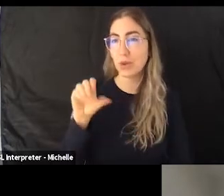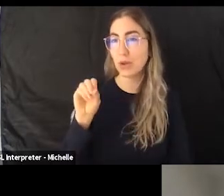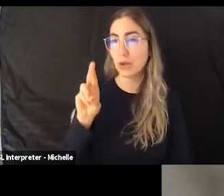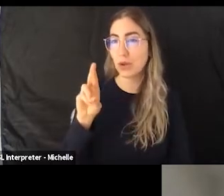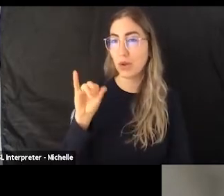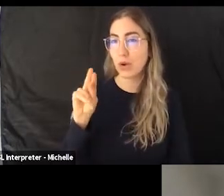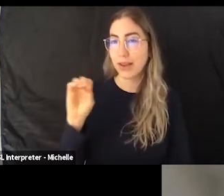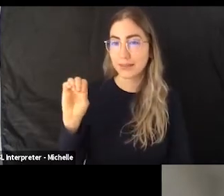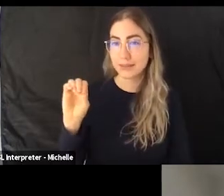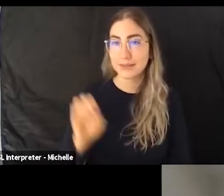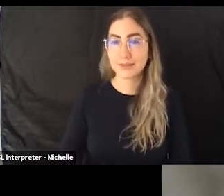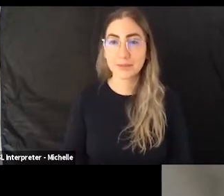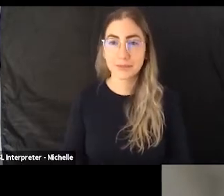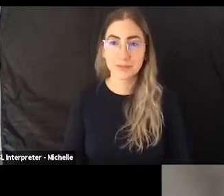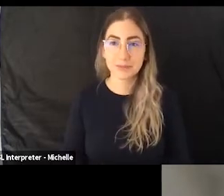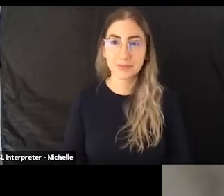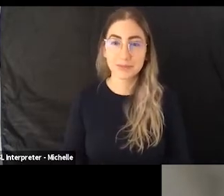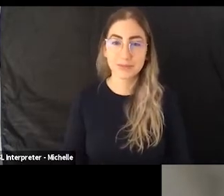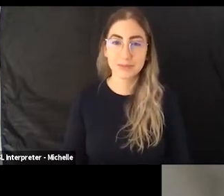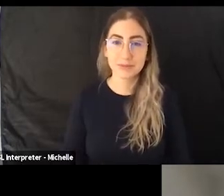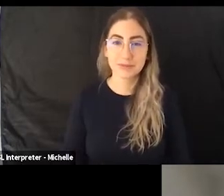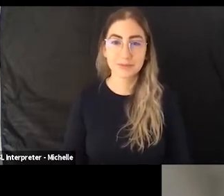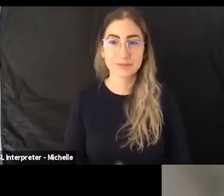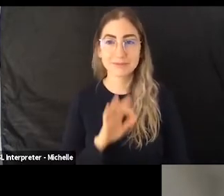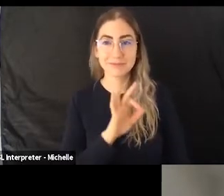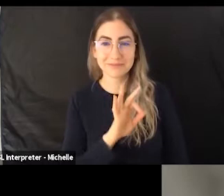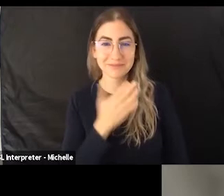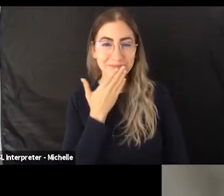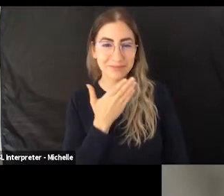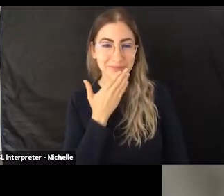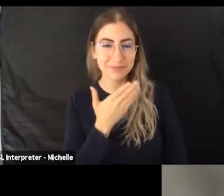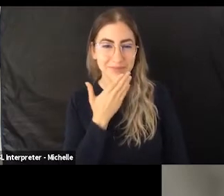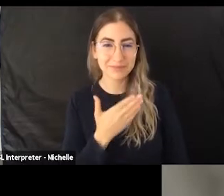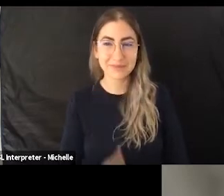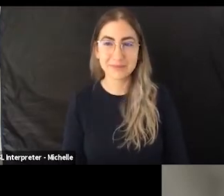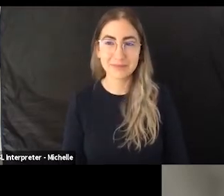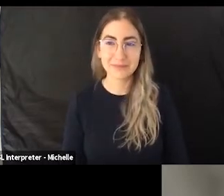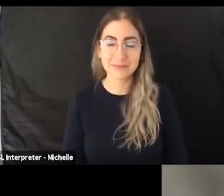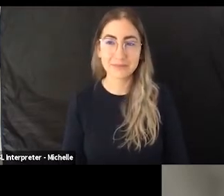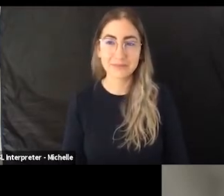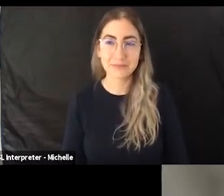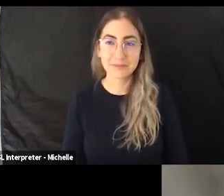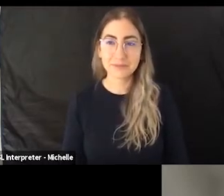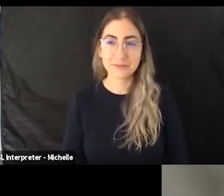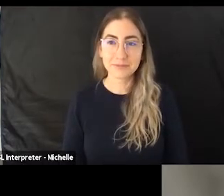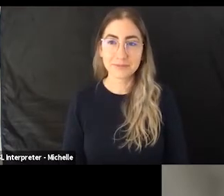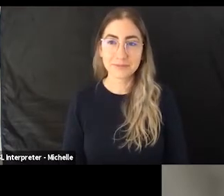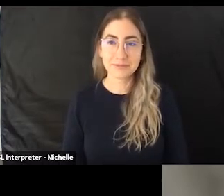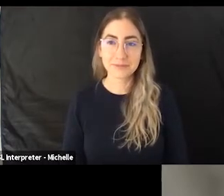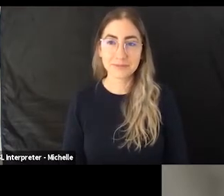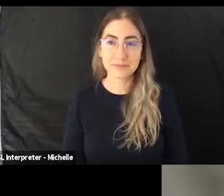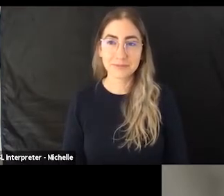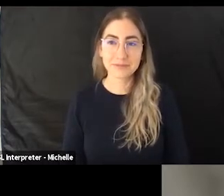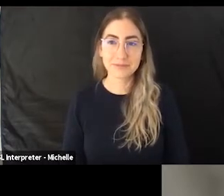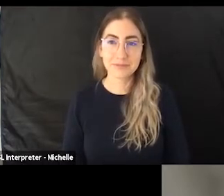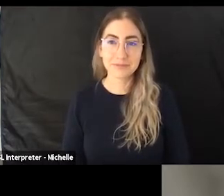THANK YOU, BRENDA.